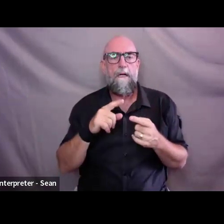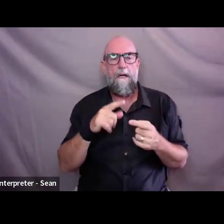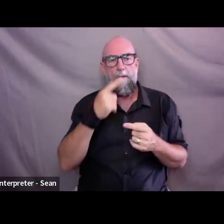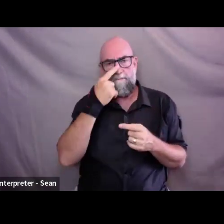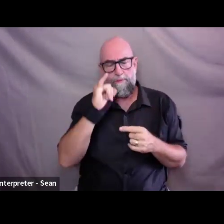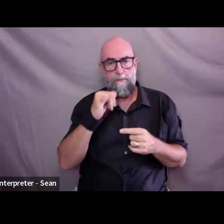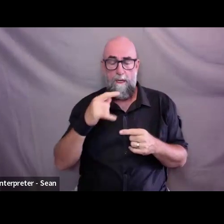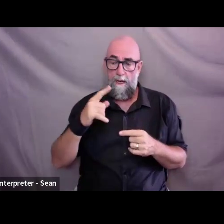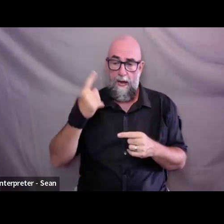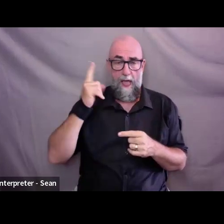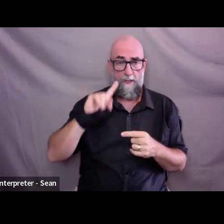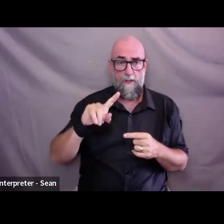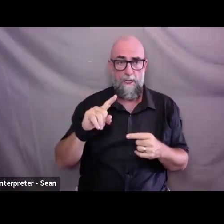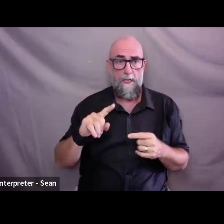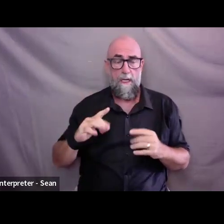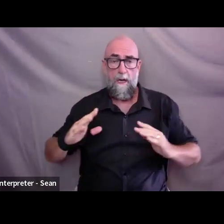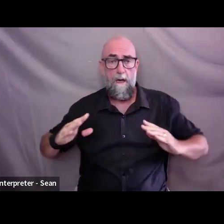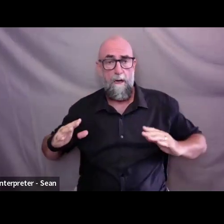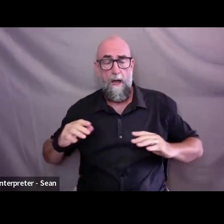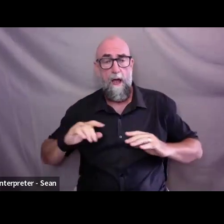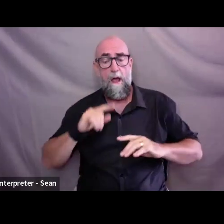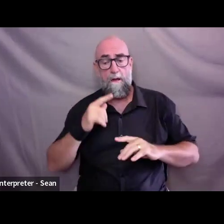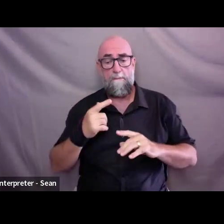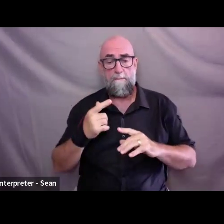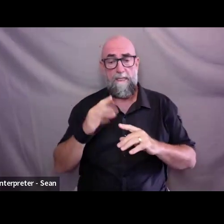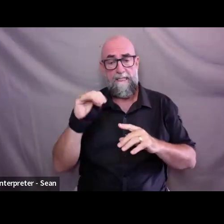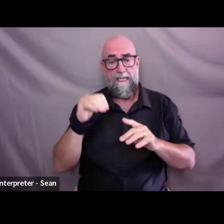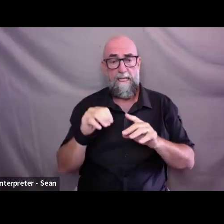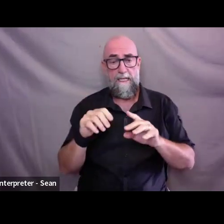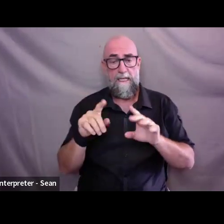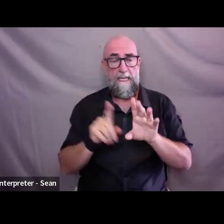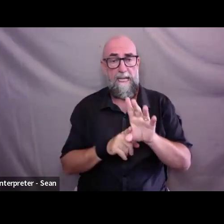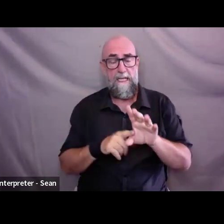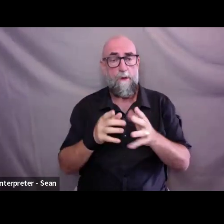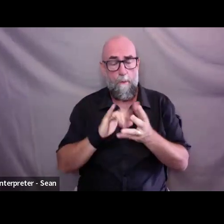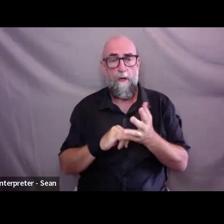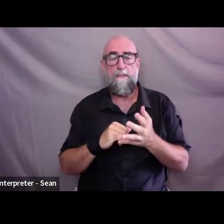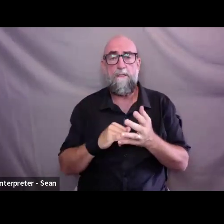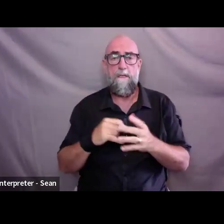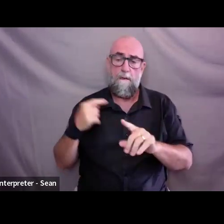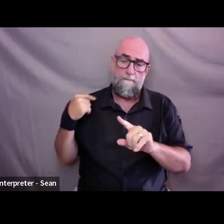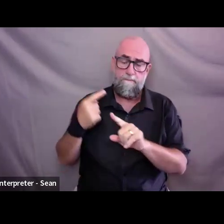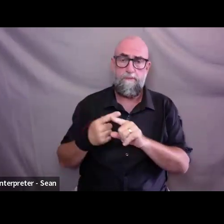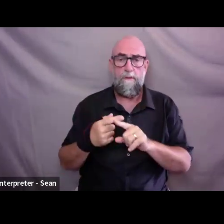for more than 125,000 years, we have sealevel rise that is faster than any other period in history.